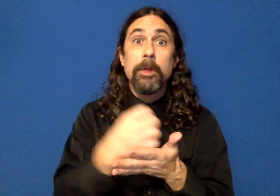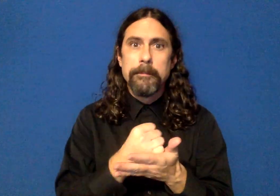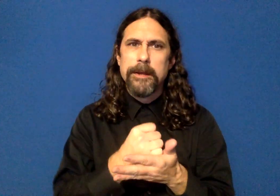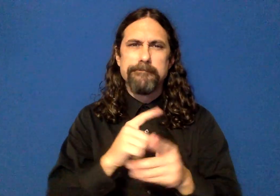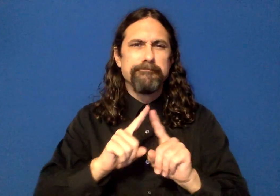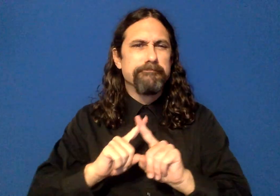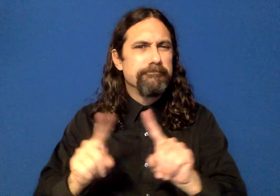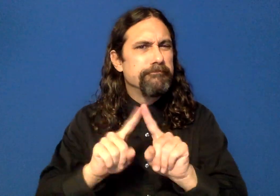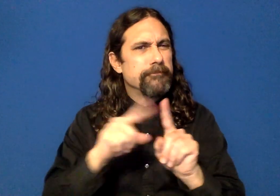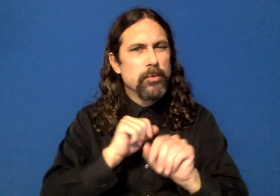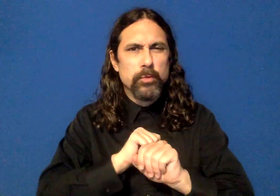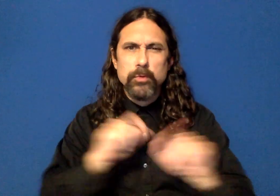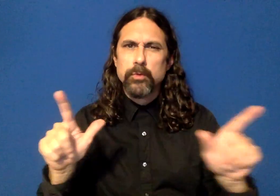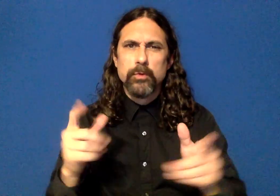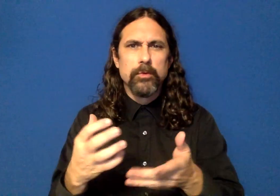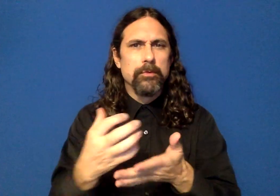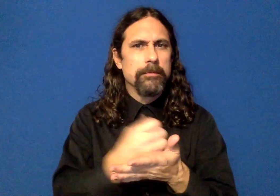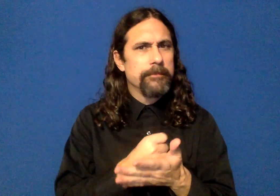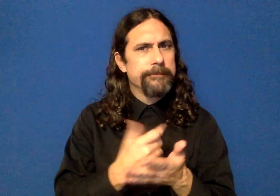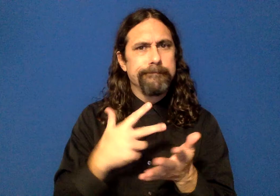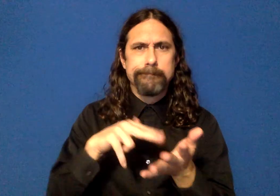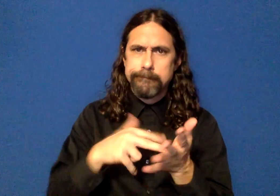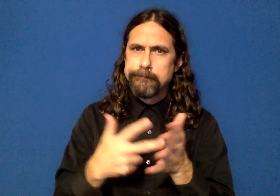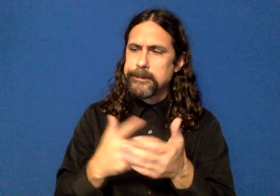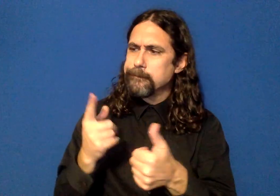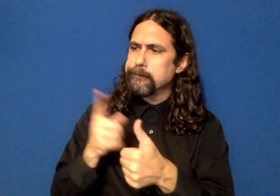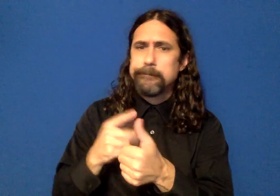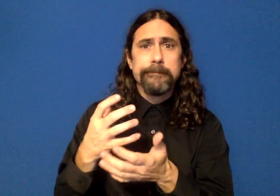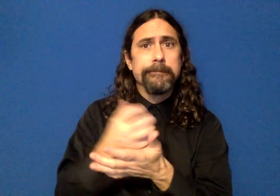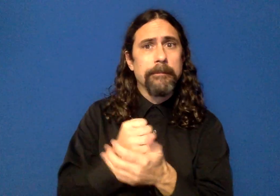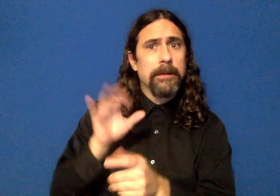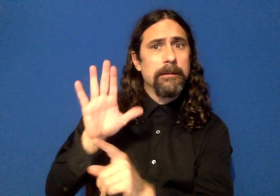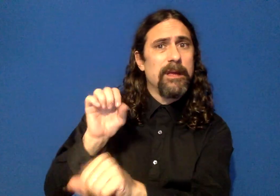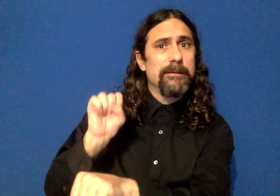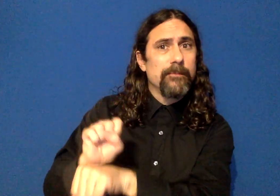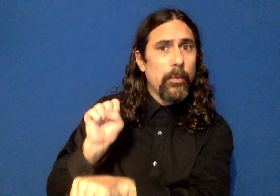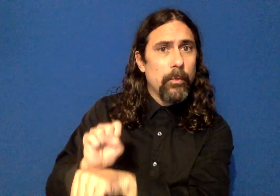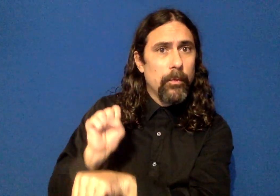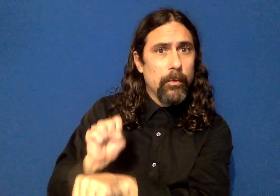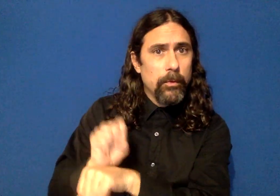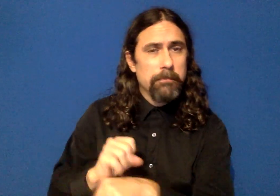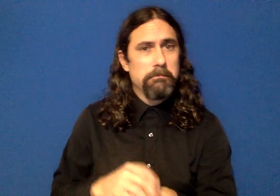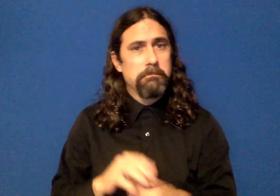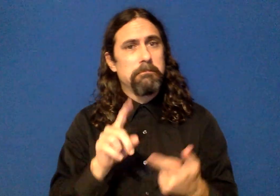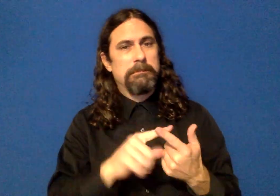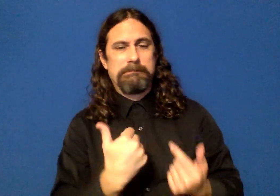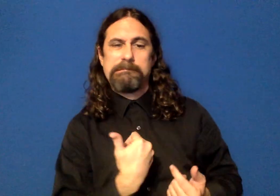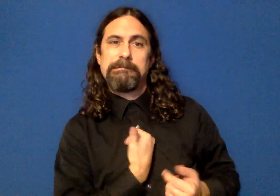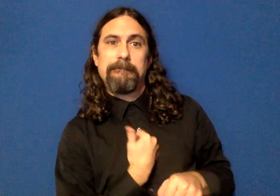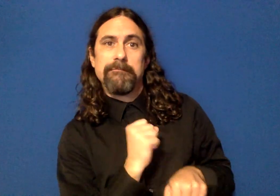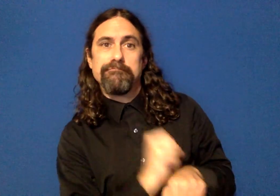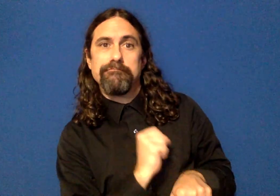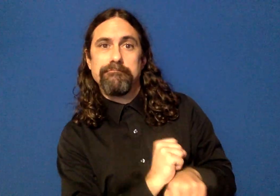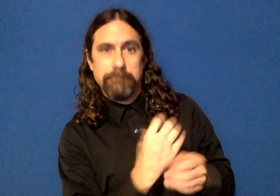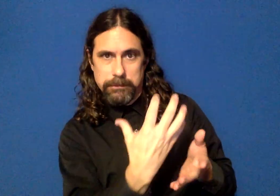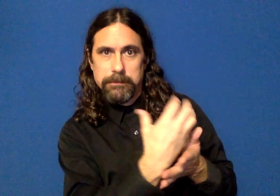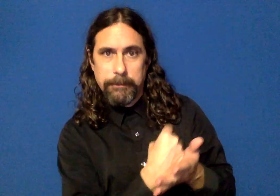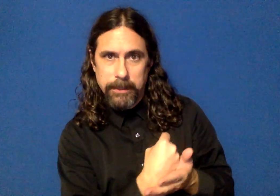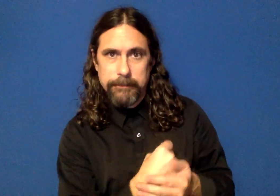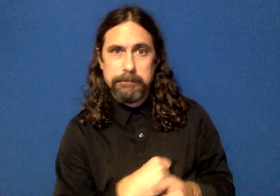section of your Housing Connect profile. Include all sources of income, this includes income